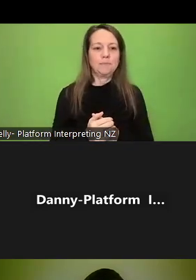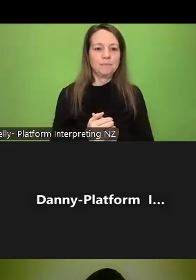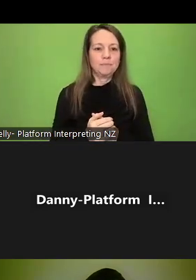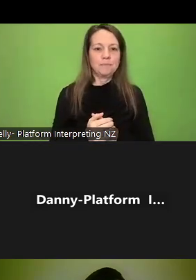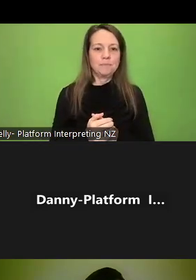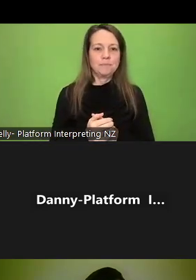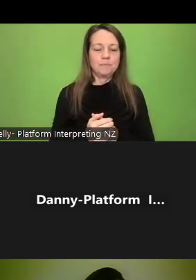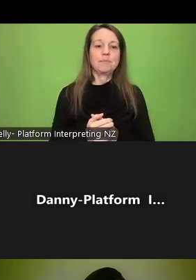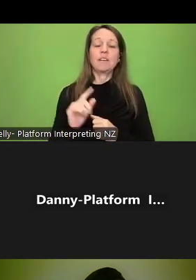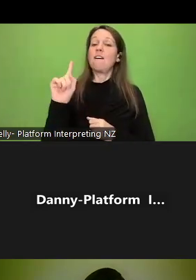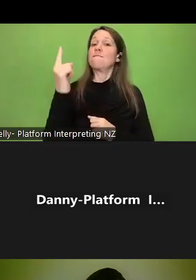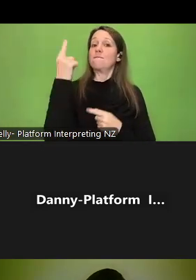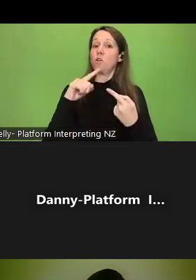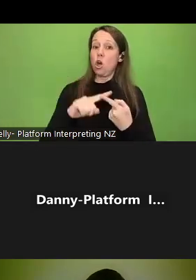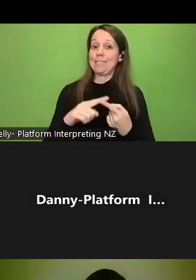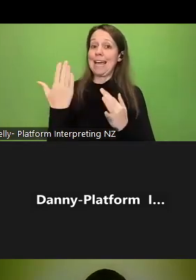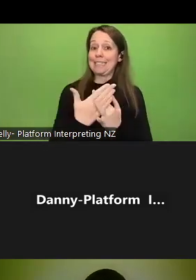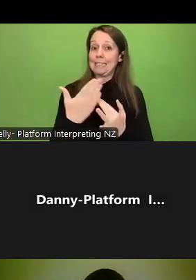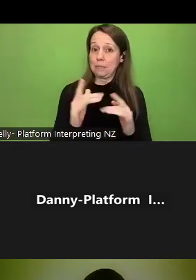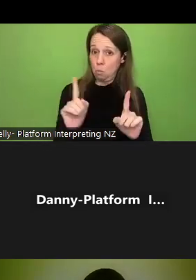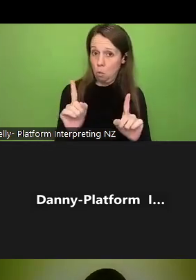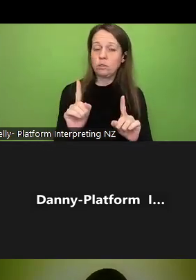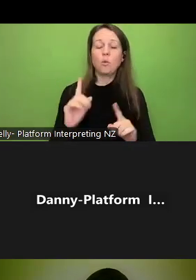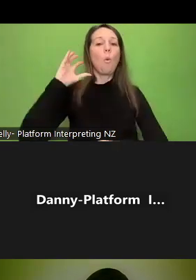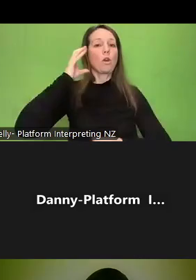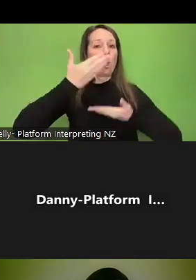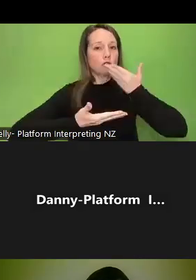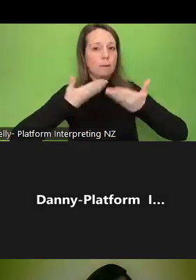So the first one that I'll share is audio description.